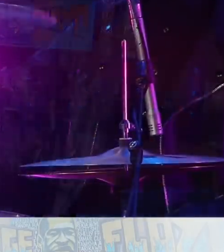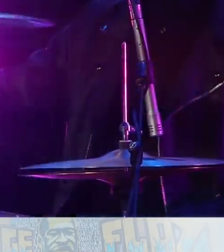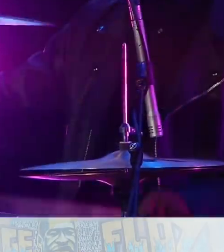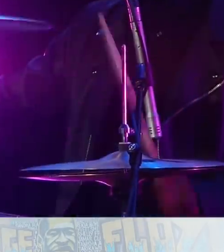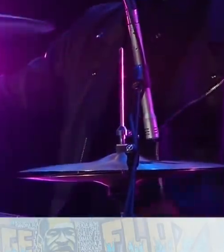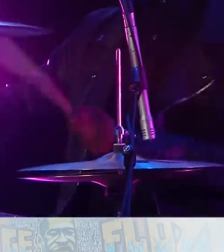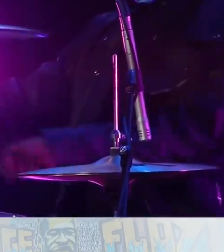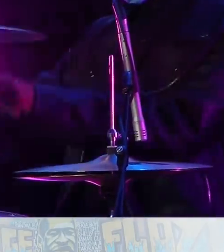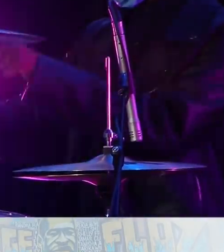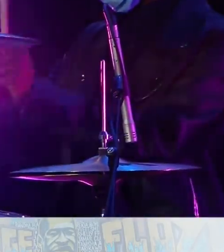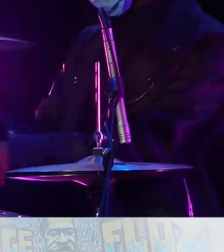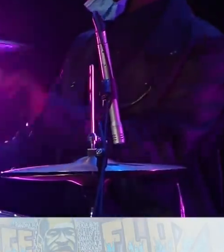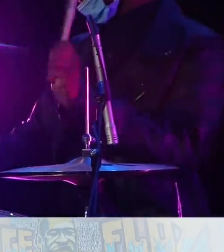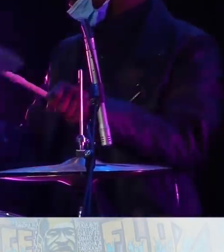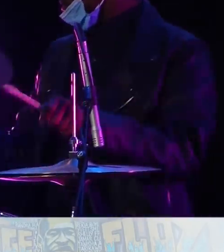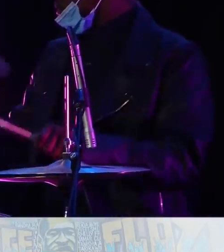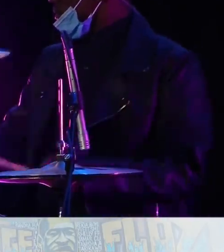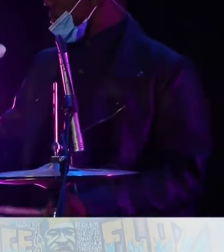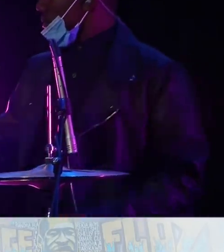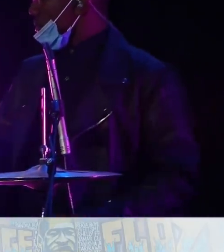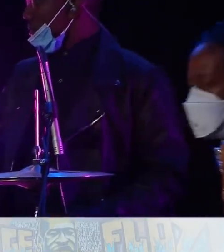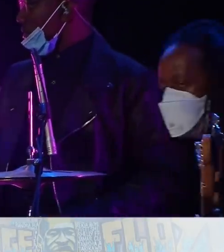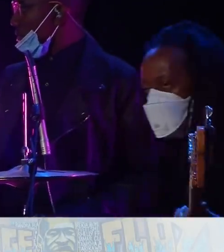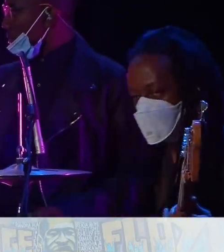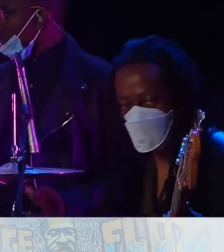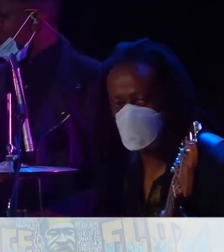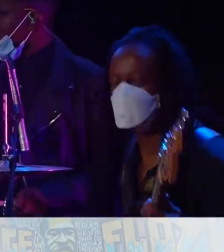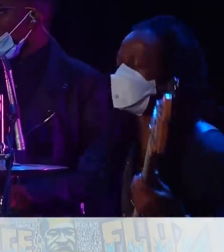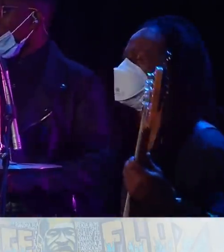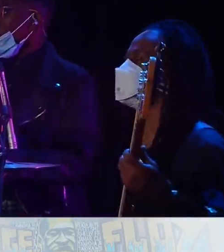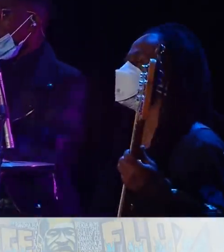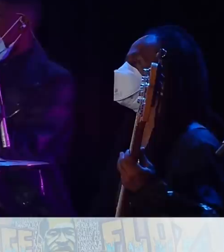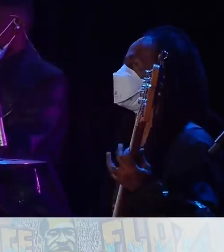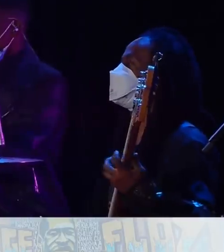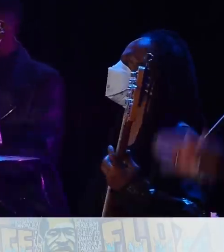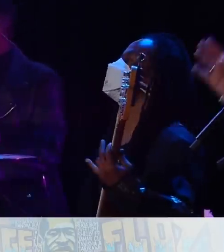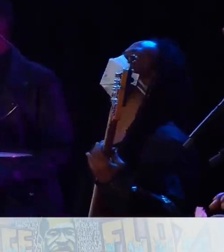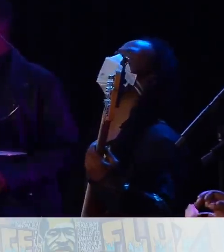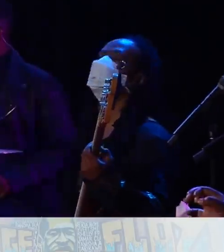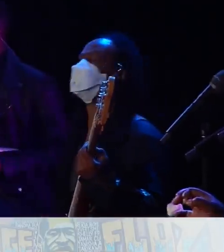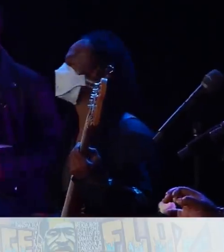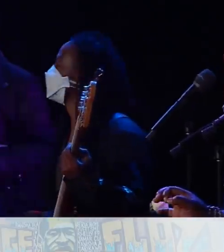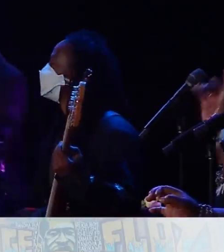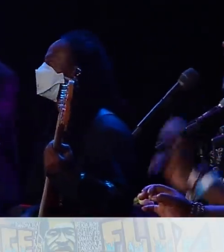HE SHALL HIDE ME I'M SO GLAD